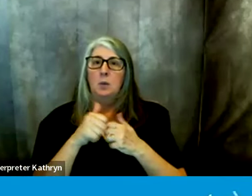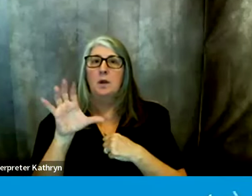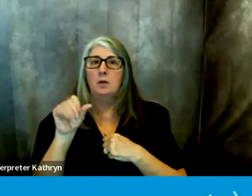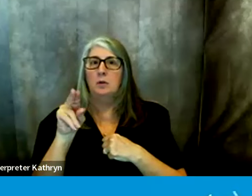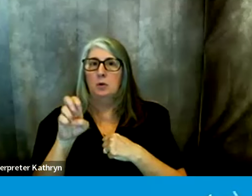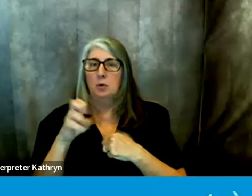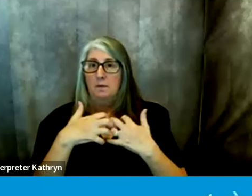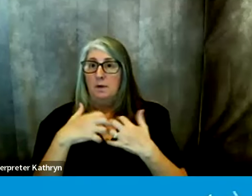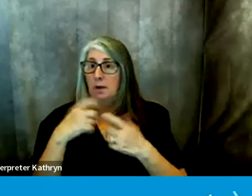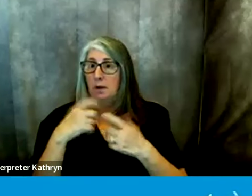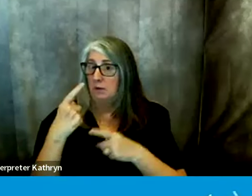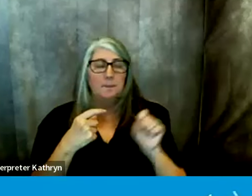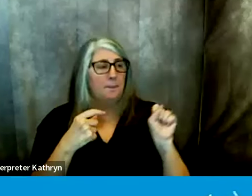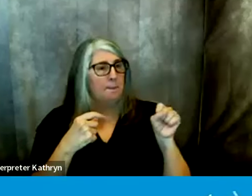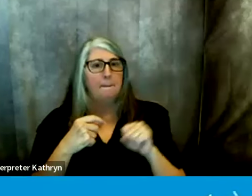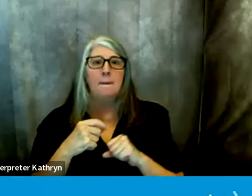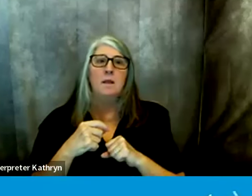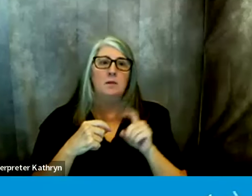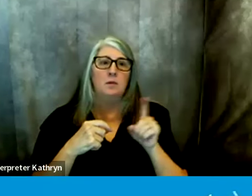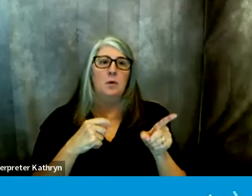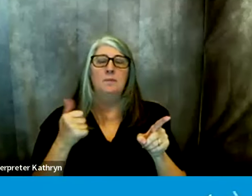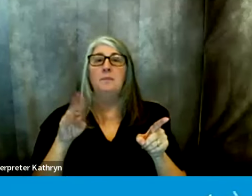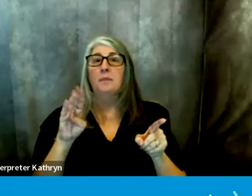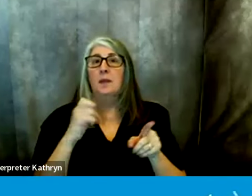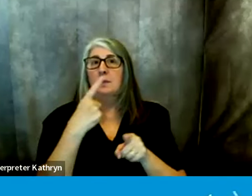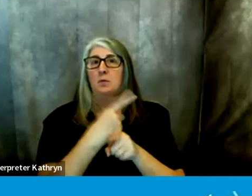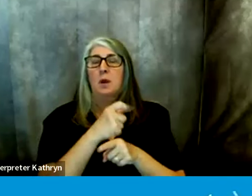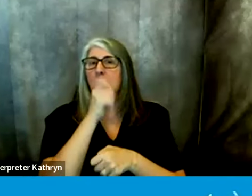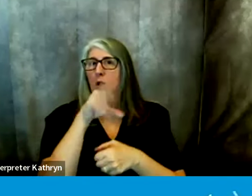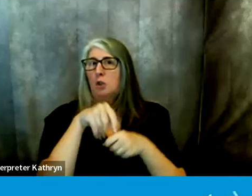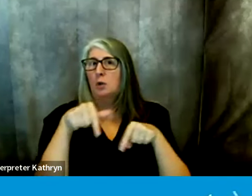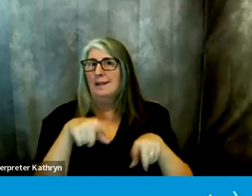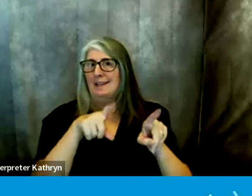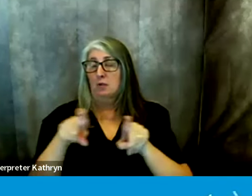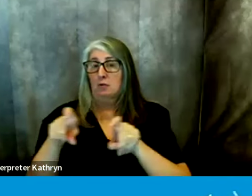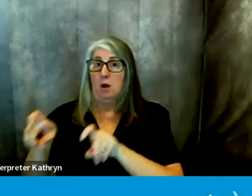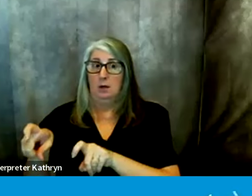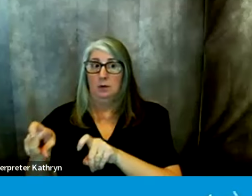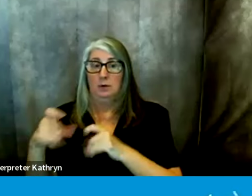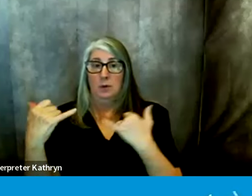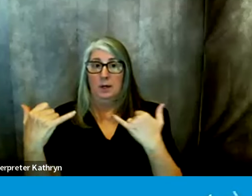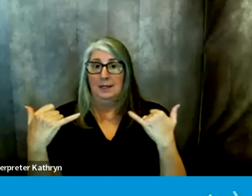While Gabe is absolutely right, that this is not included in the trials that we're doing right now.